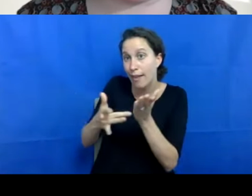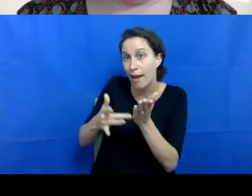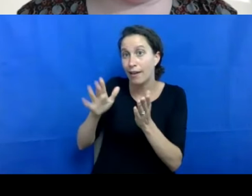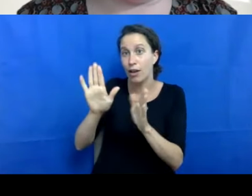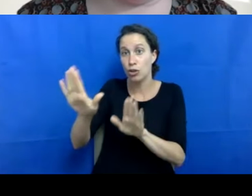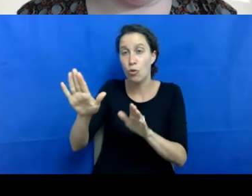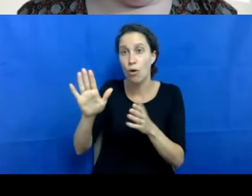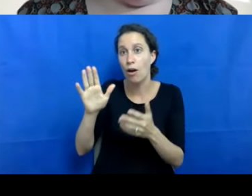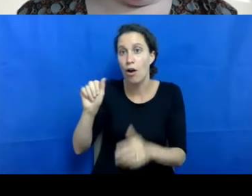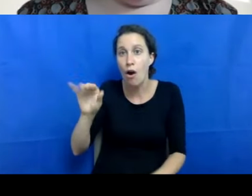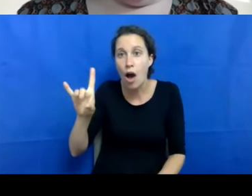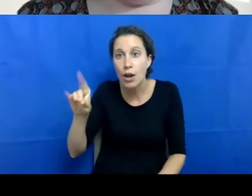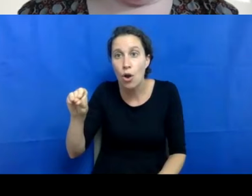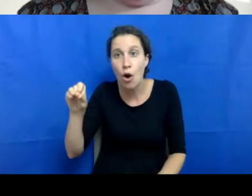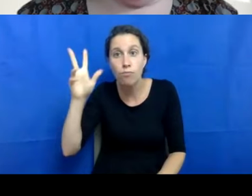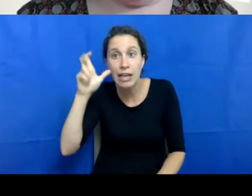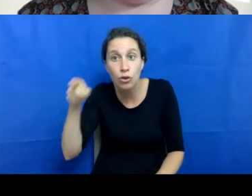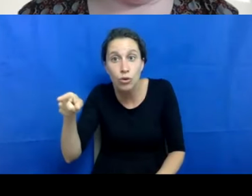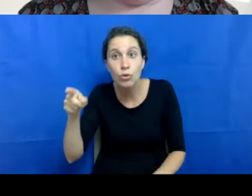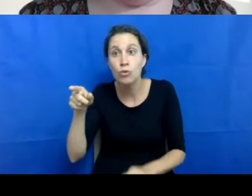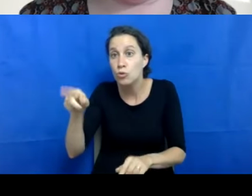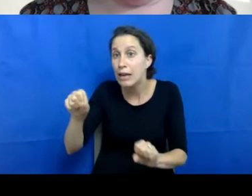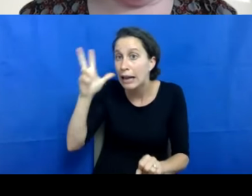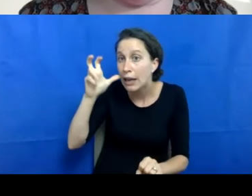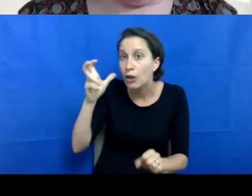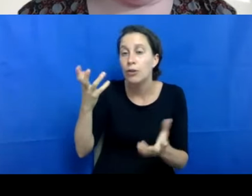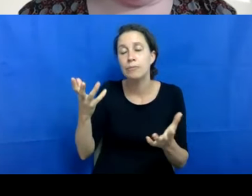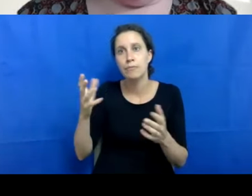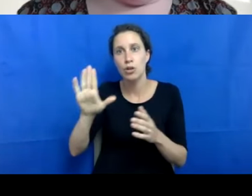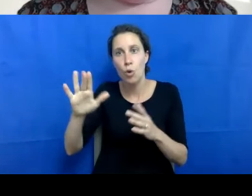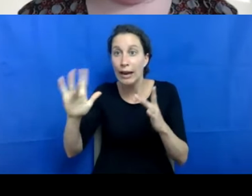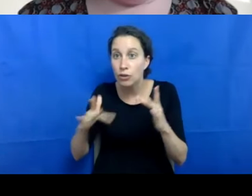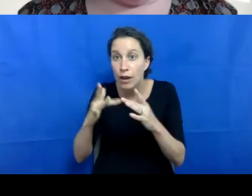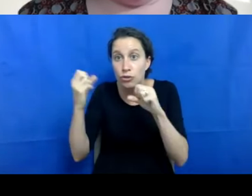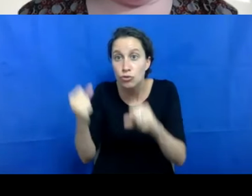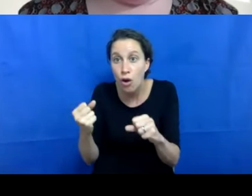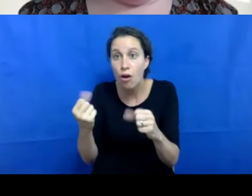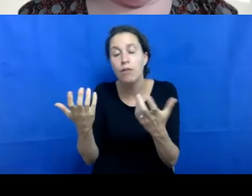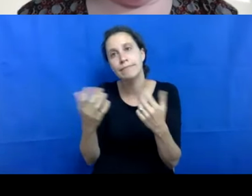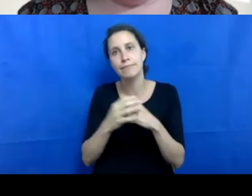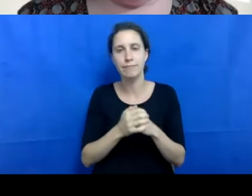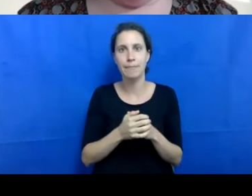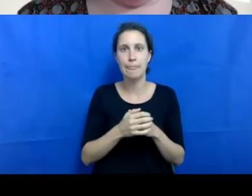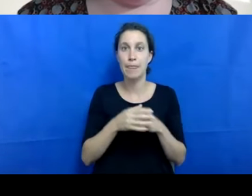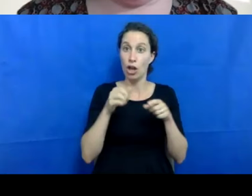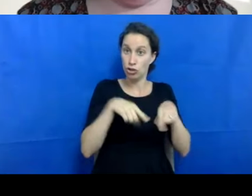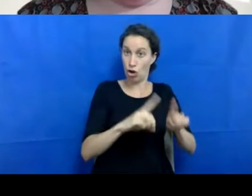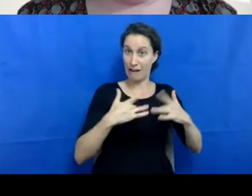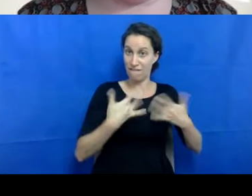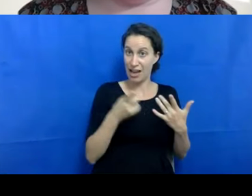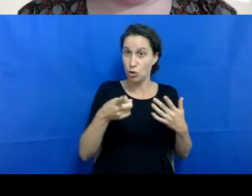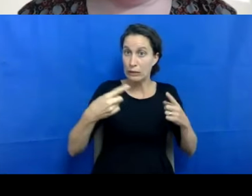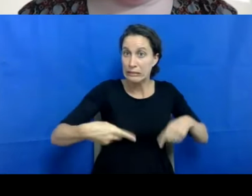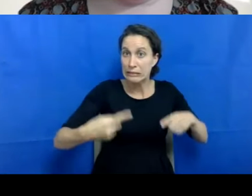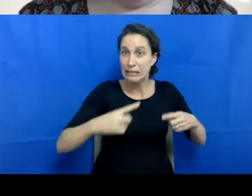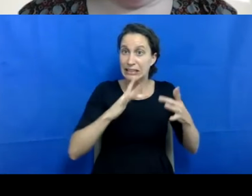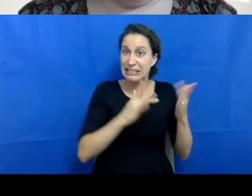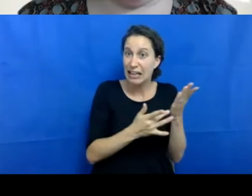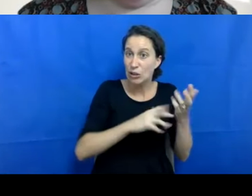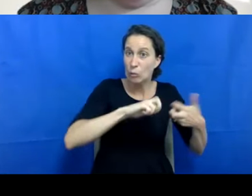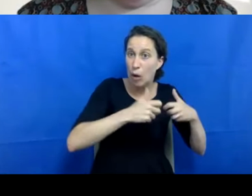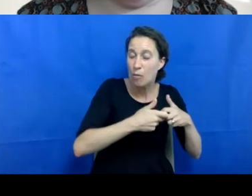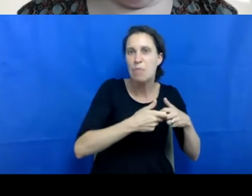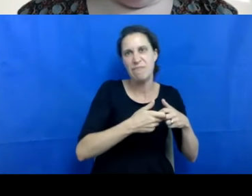Now if you have technical problems during the event, send a message to the host or to all panelists using the chat box.